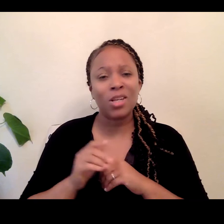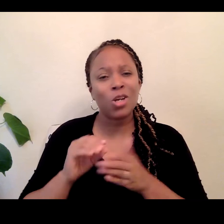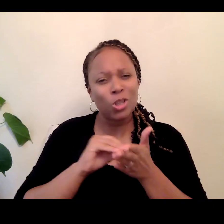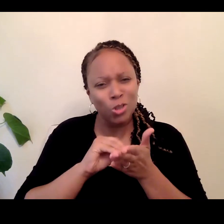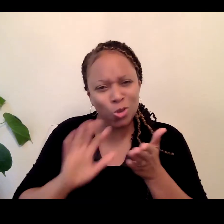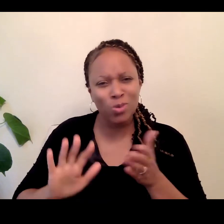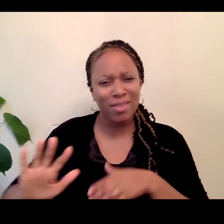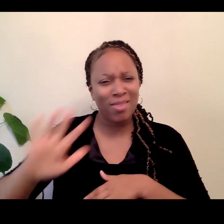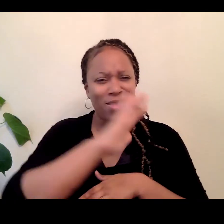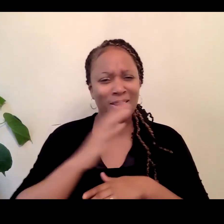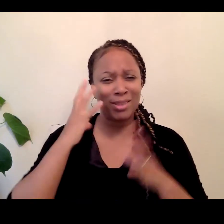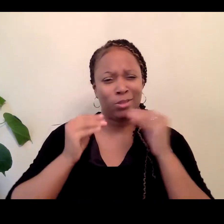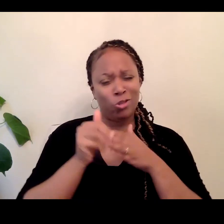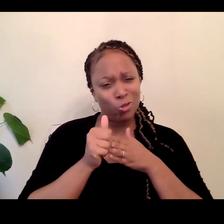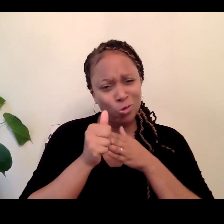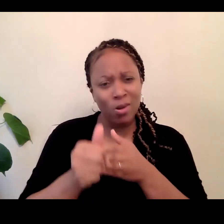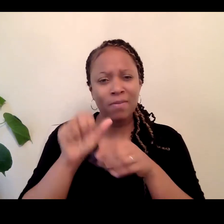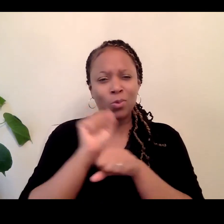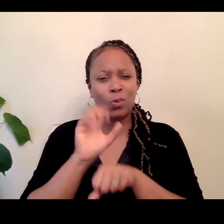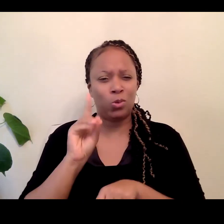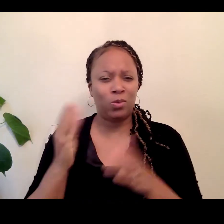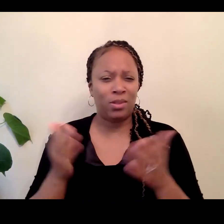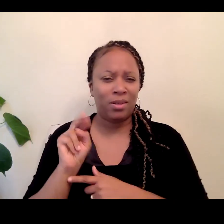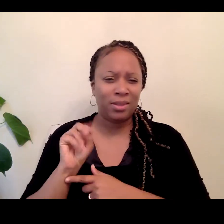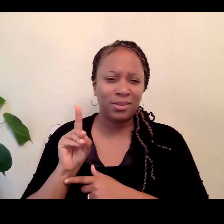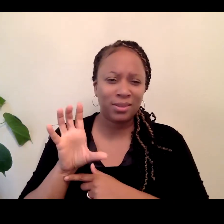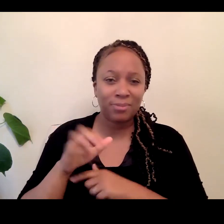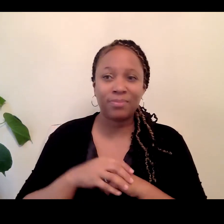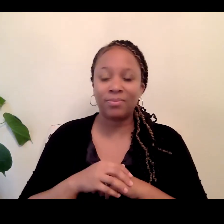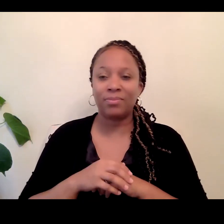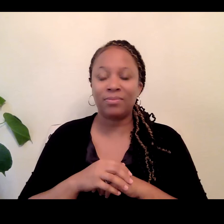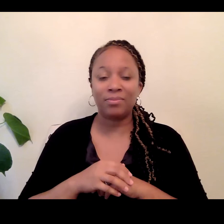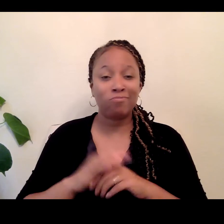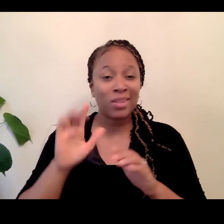Students and their experiences drive the work we do here at NDC.